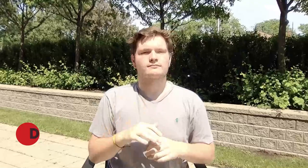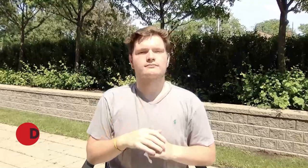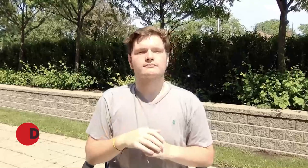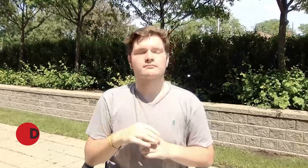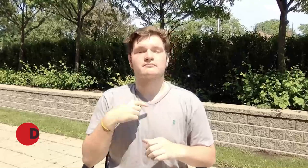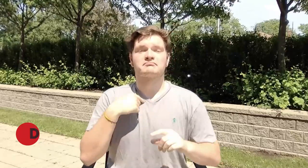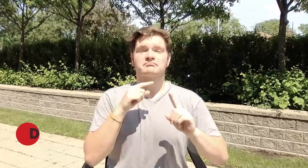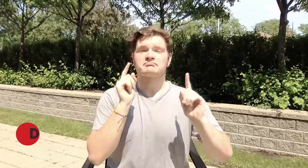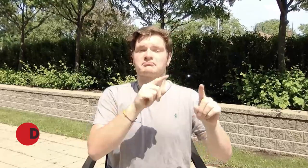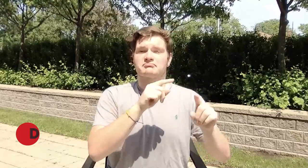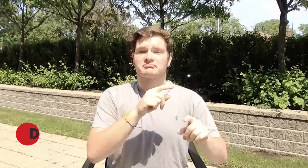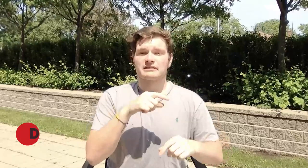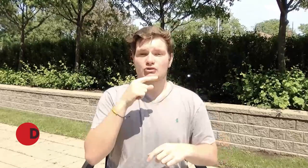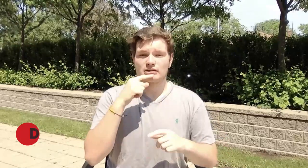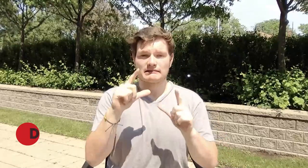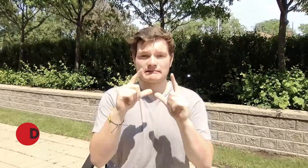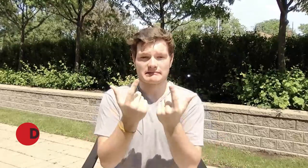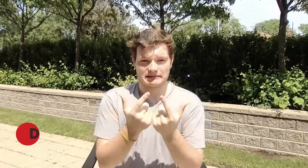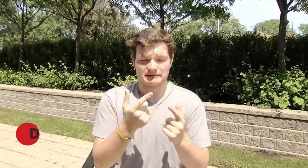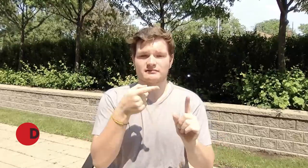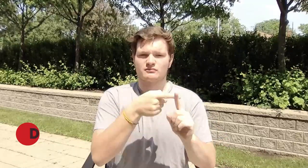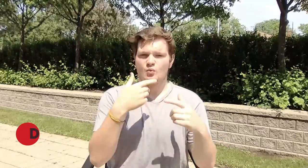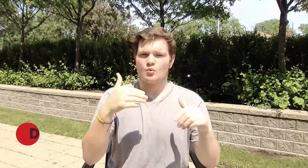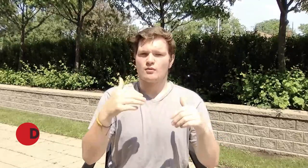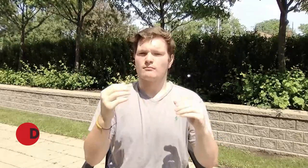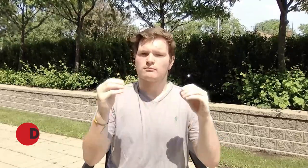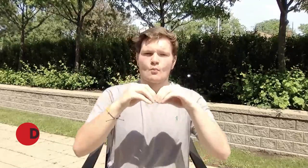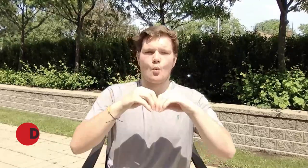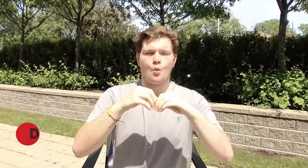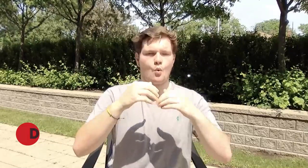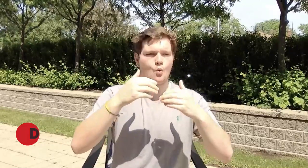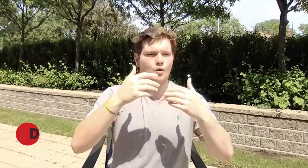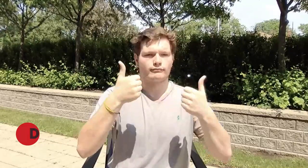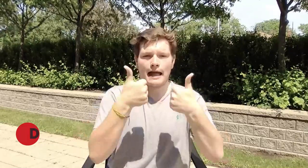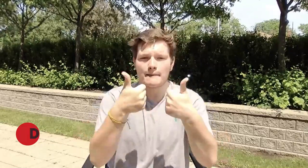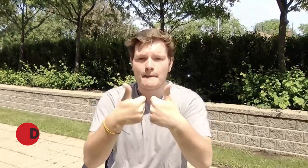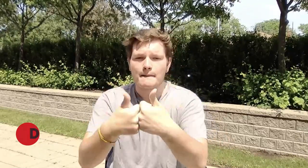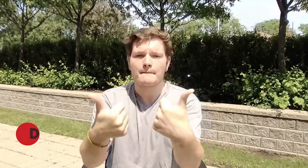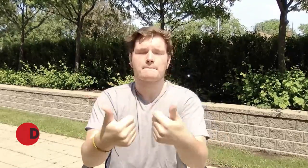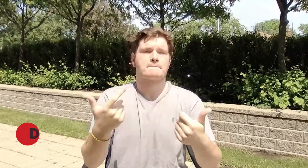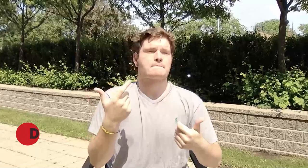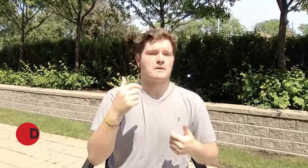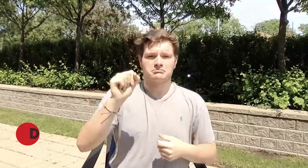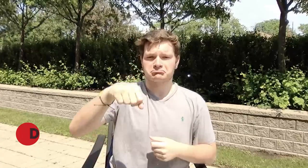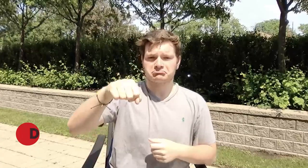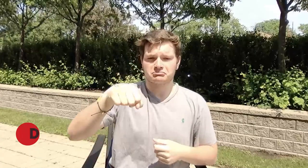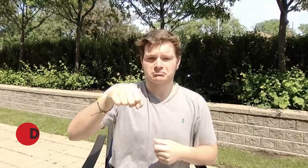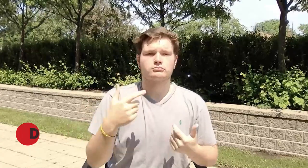I played in the hearing league where there were more games,